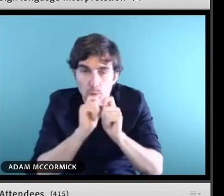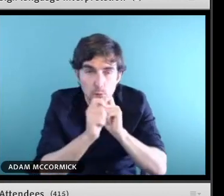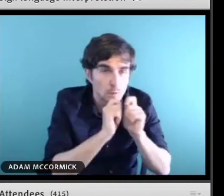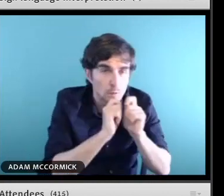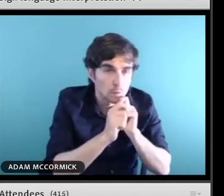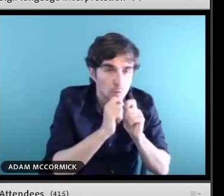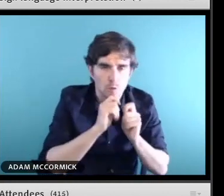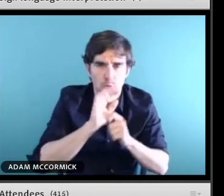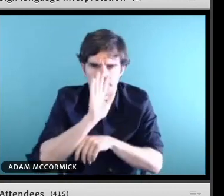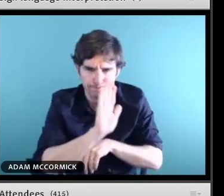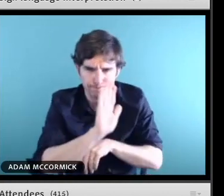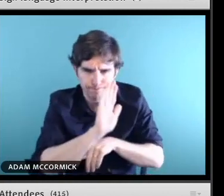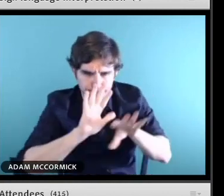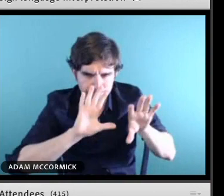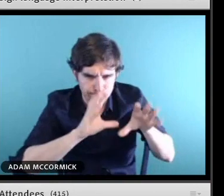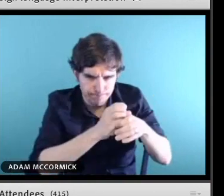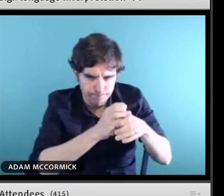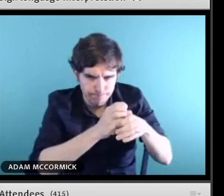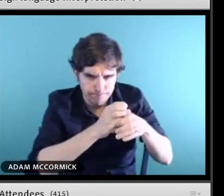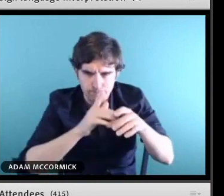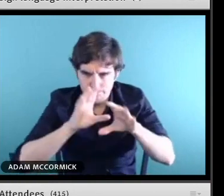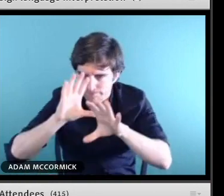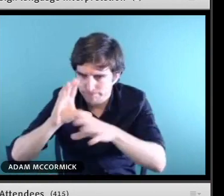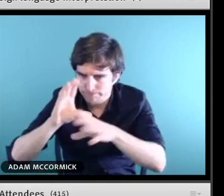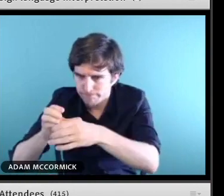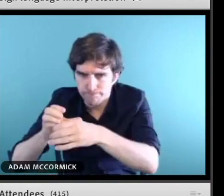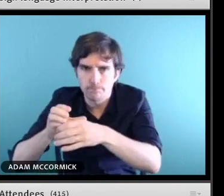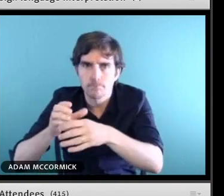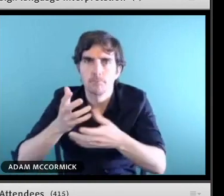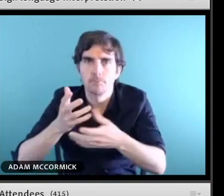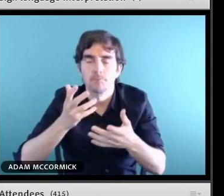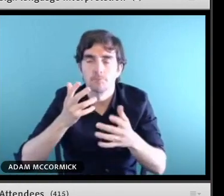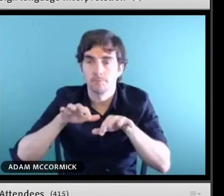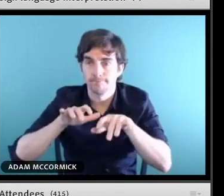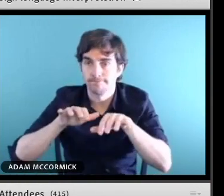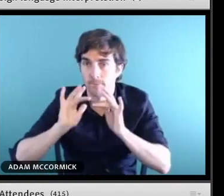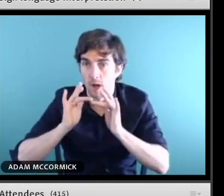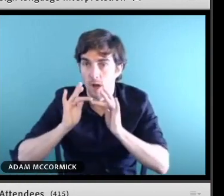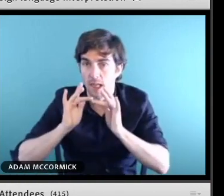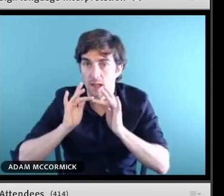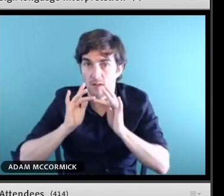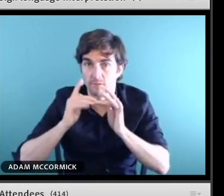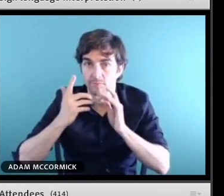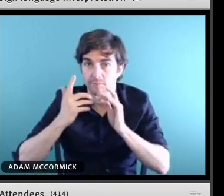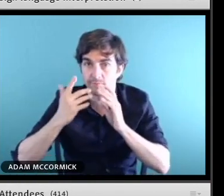have him go on the live and be able to answer follow‑up questions afterwards. So let's